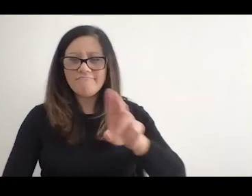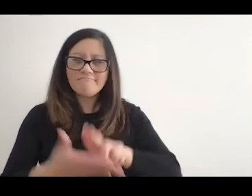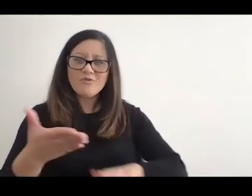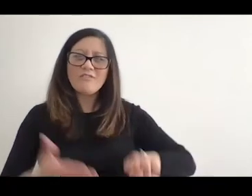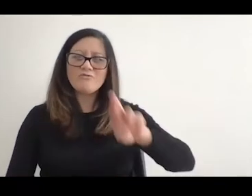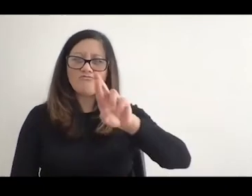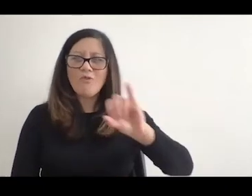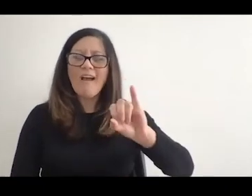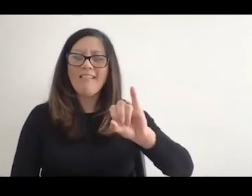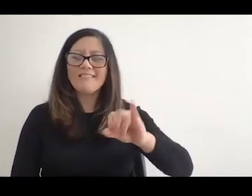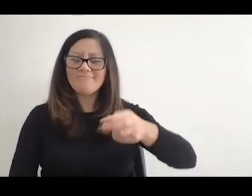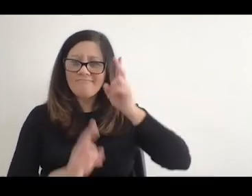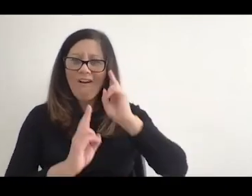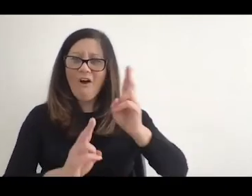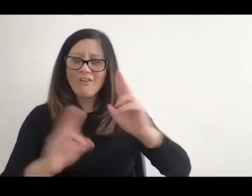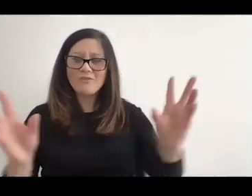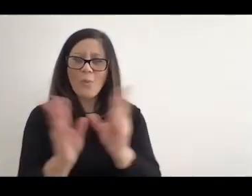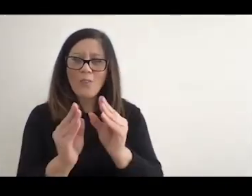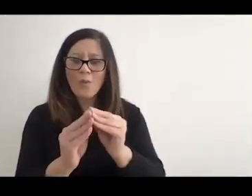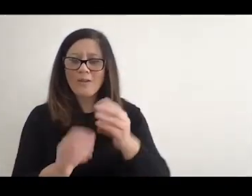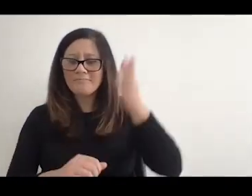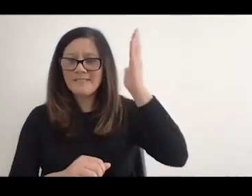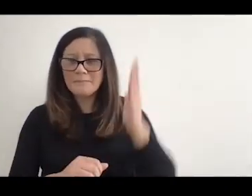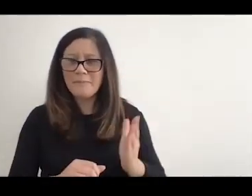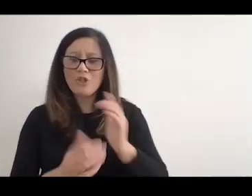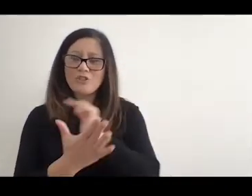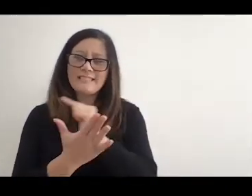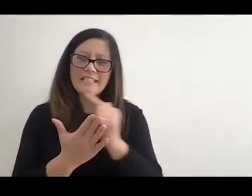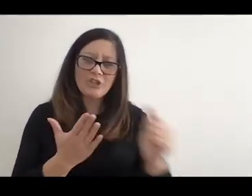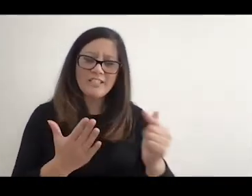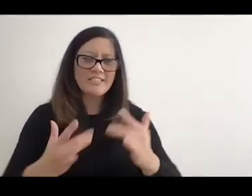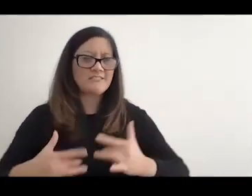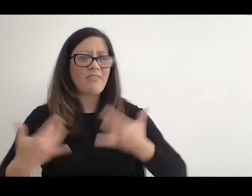honors Colloquium Speaker Series. I'm excited to be here and without